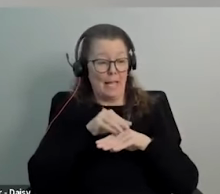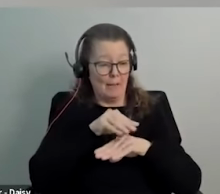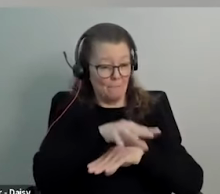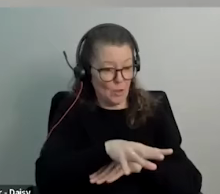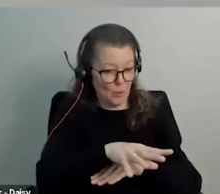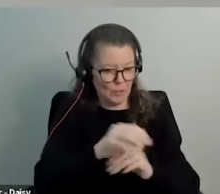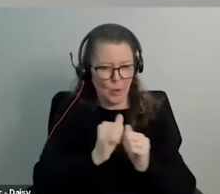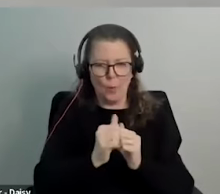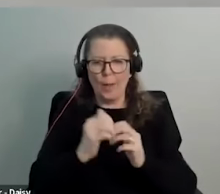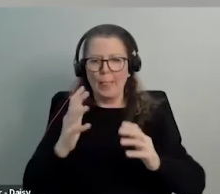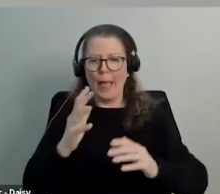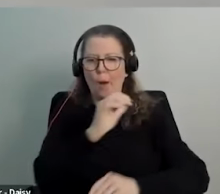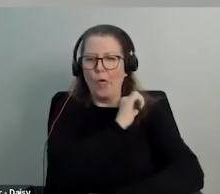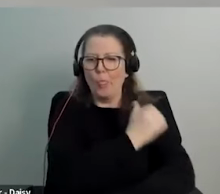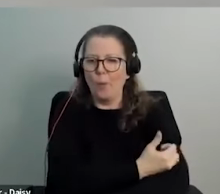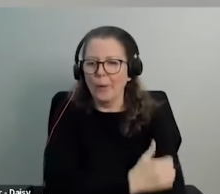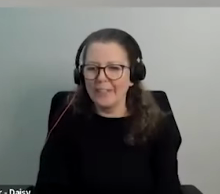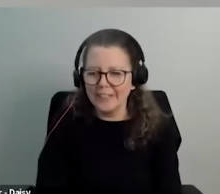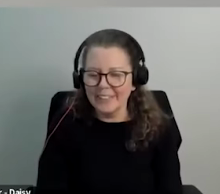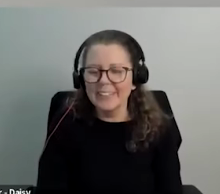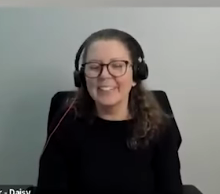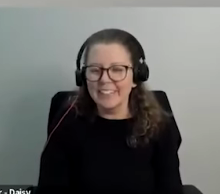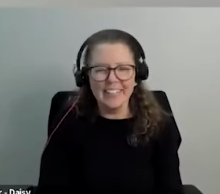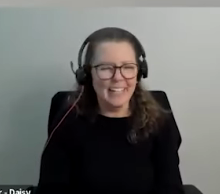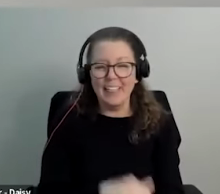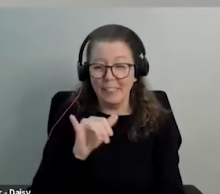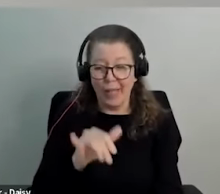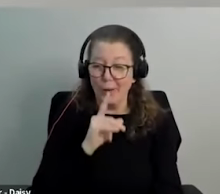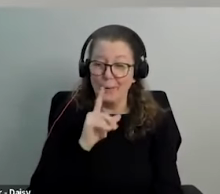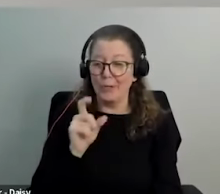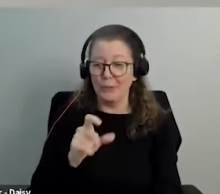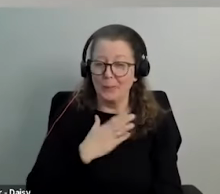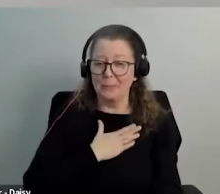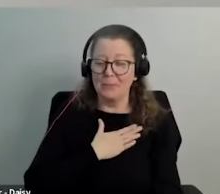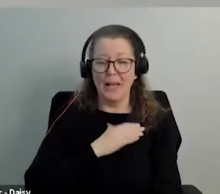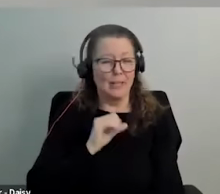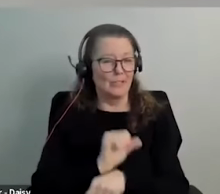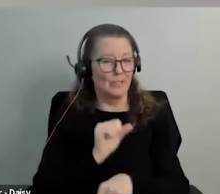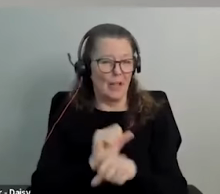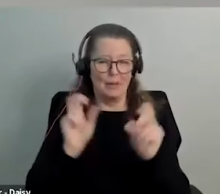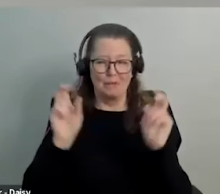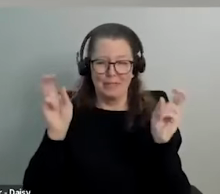That should be my alternate job title, right? Like, it's a huge part. So I think one thing